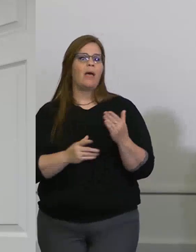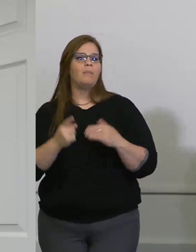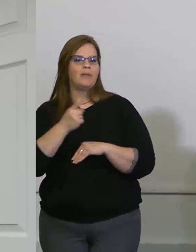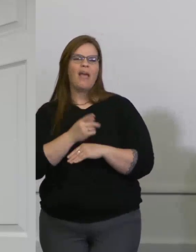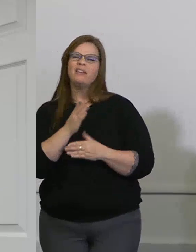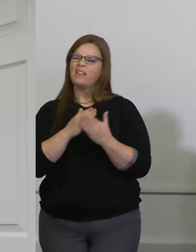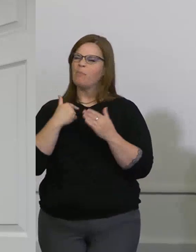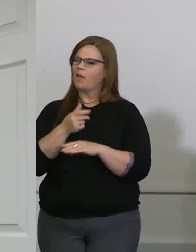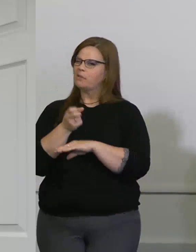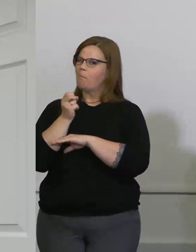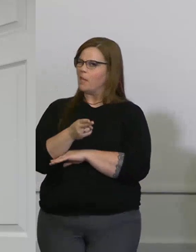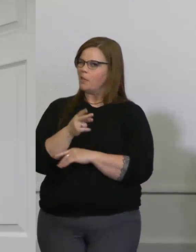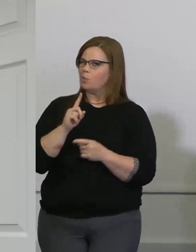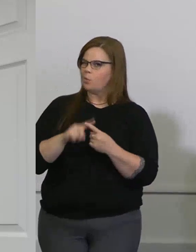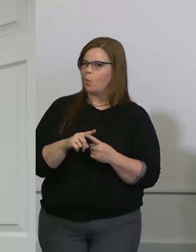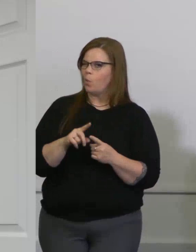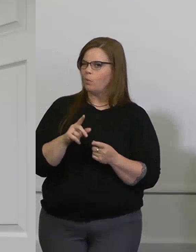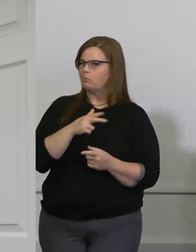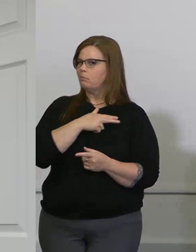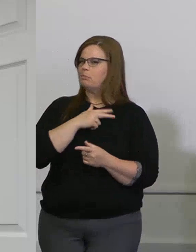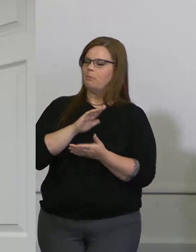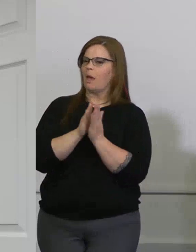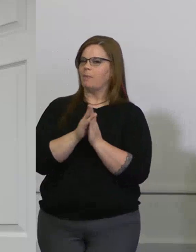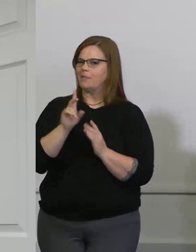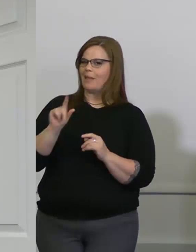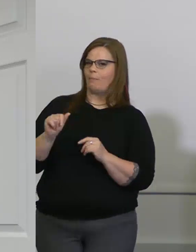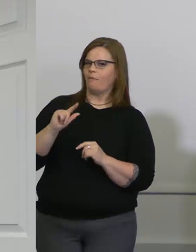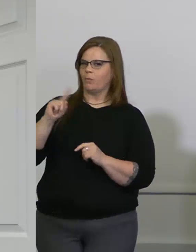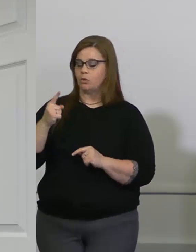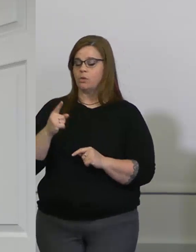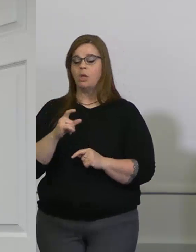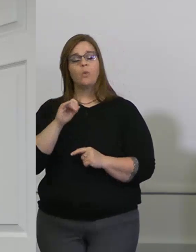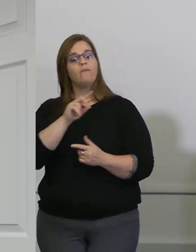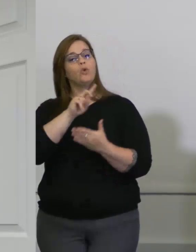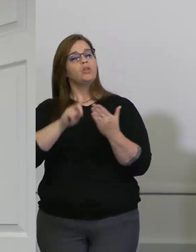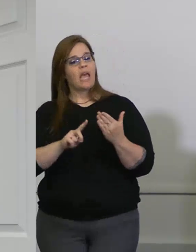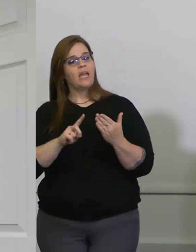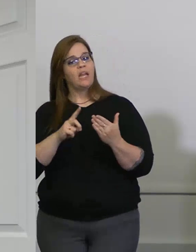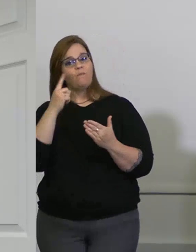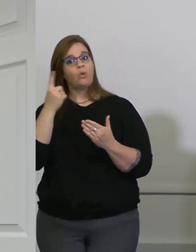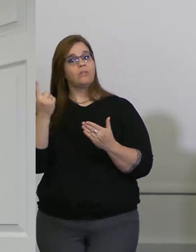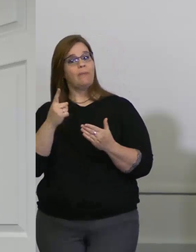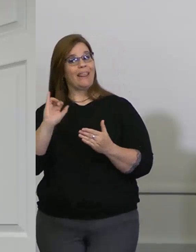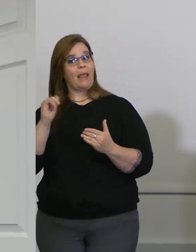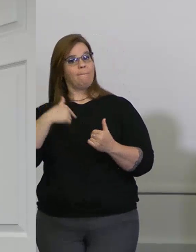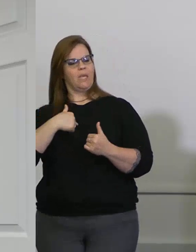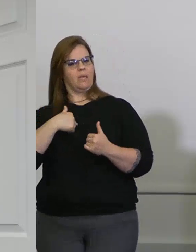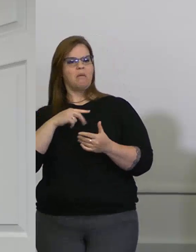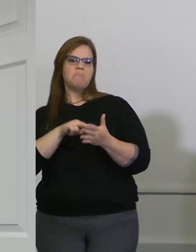So when you design it for someone like me, you're actually designing for your future self. And that's stuck.